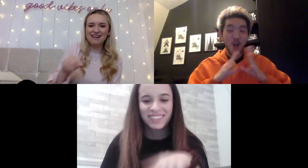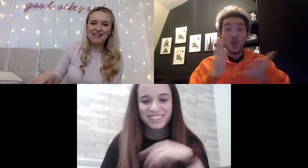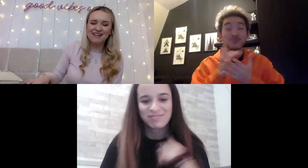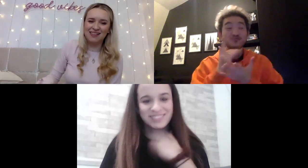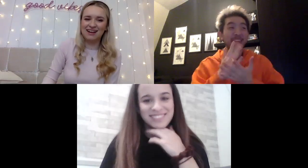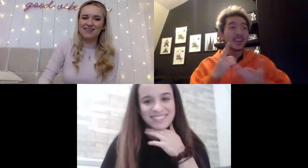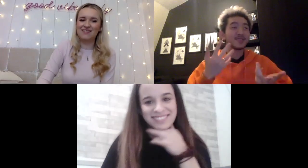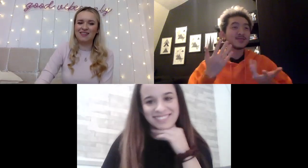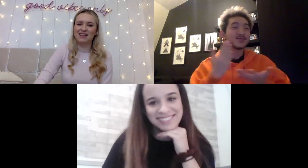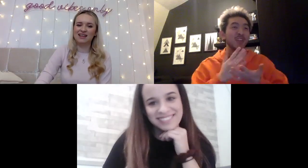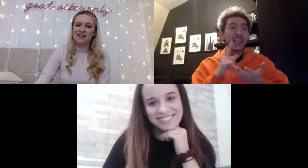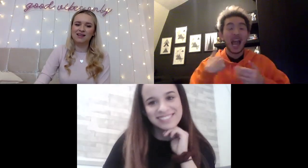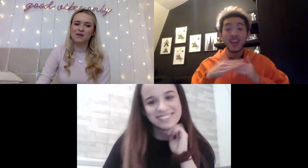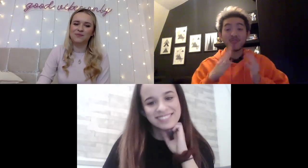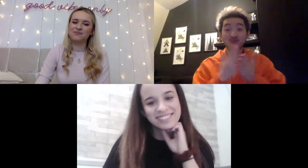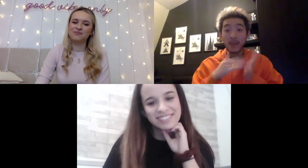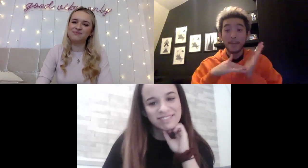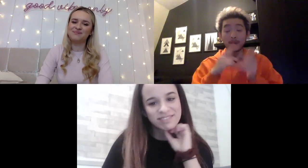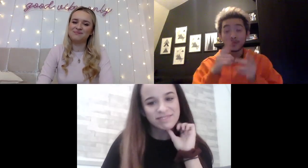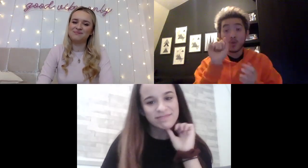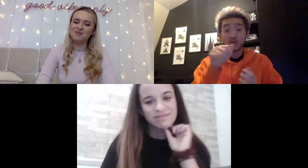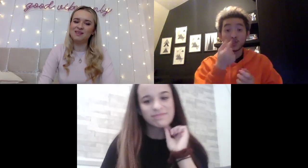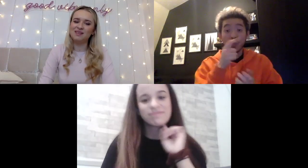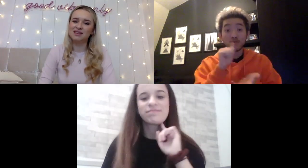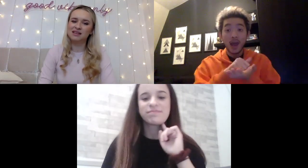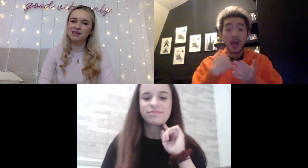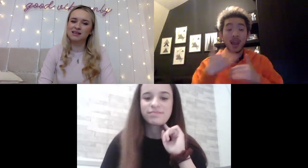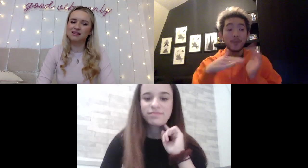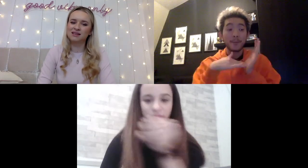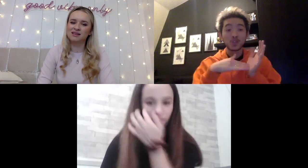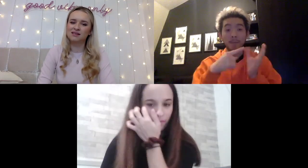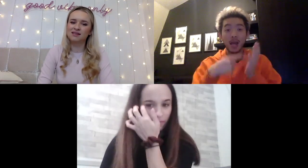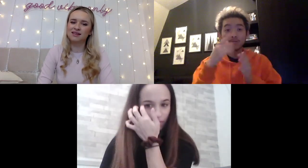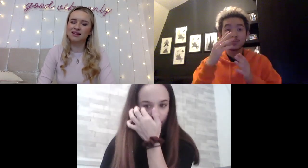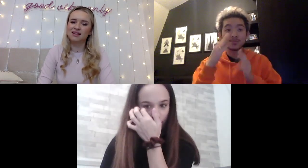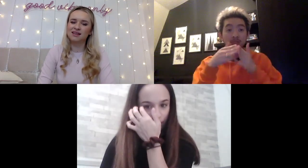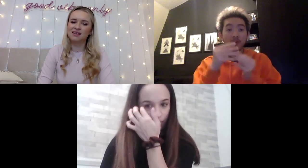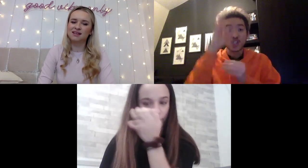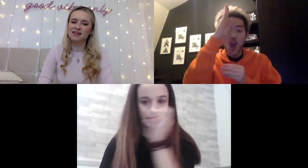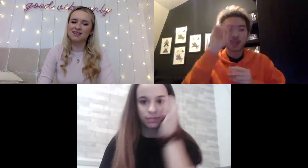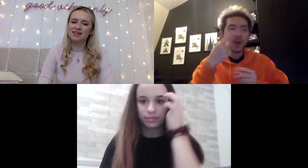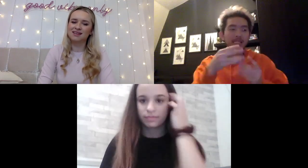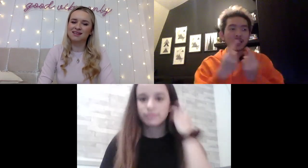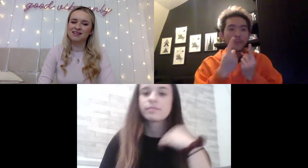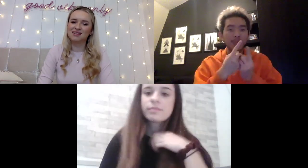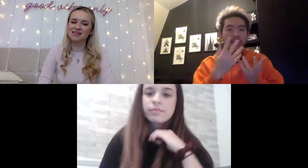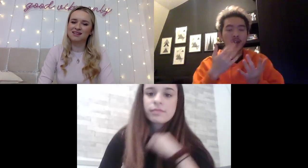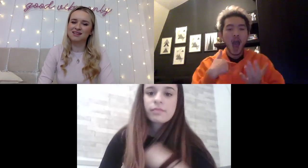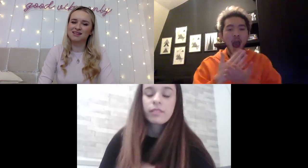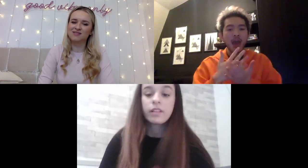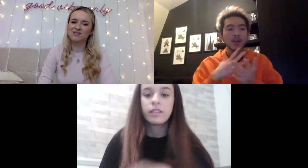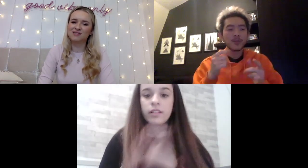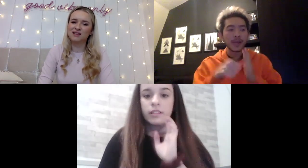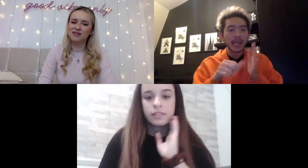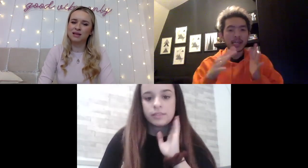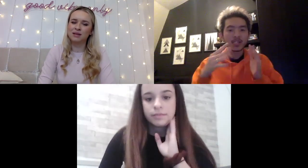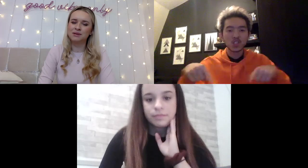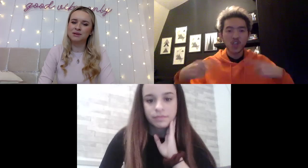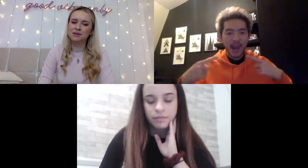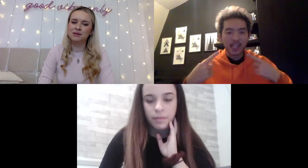B: Jemma, you're right that I didn't mention anything about swimming with sharks but it's something I would go for a challenge and experience